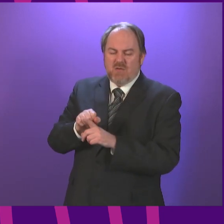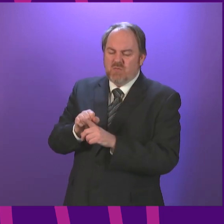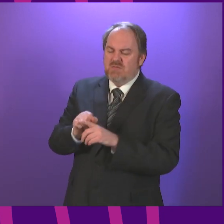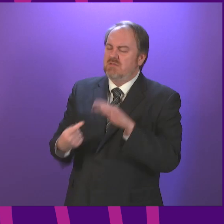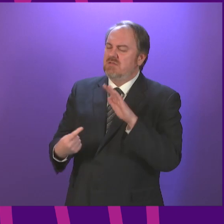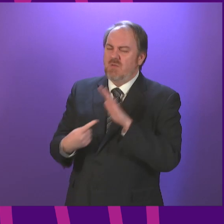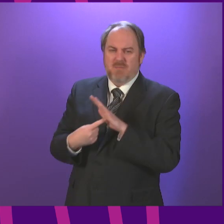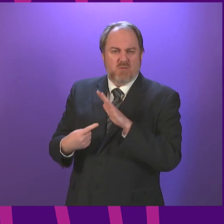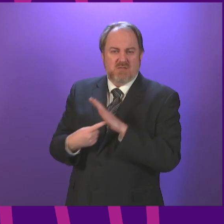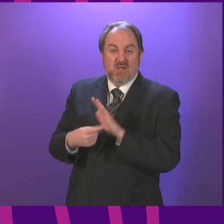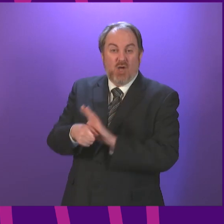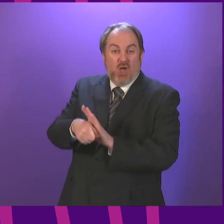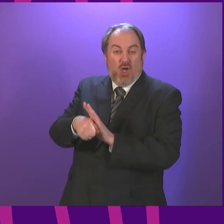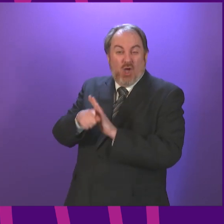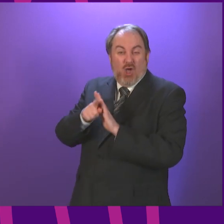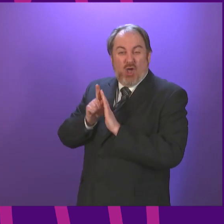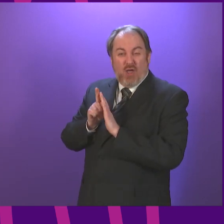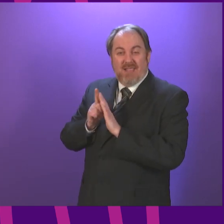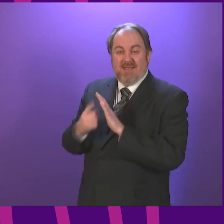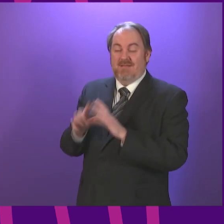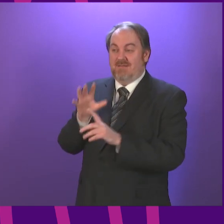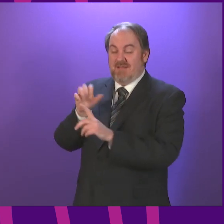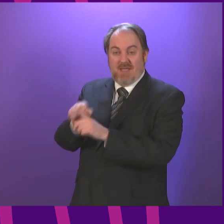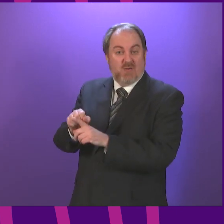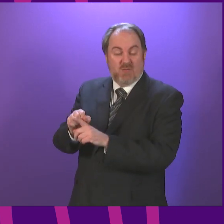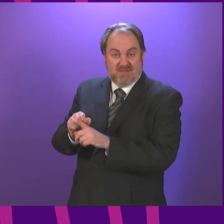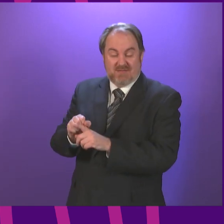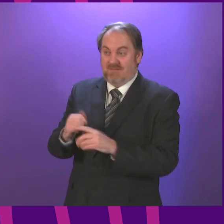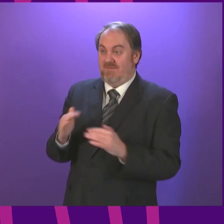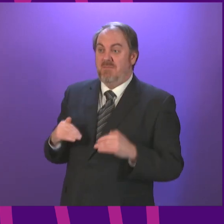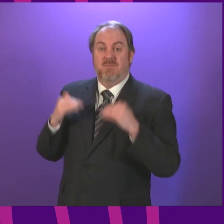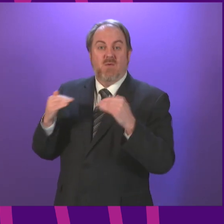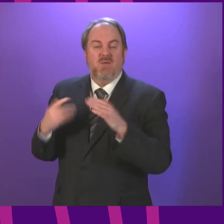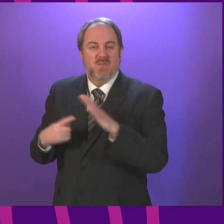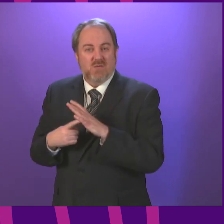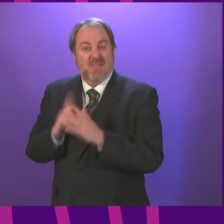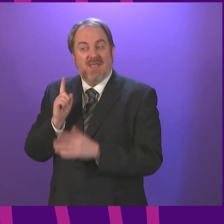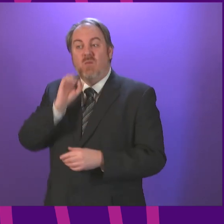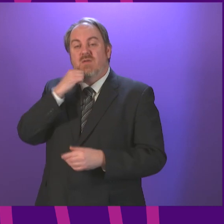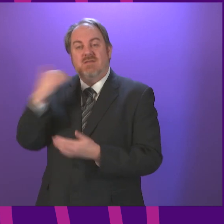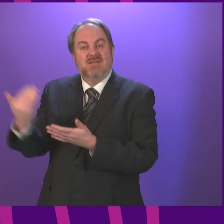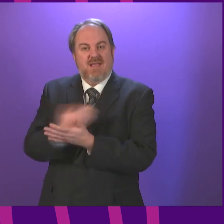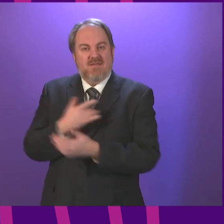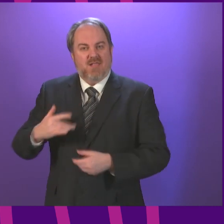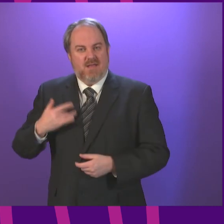and early diagnosis even more so. It is what saves lives, not just for cancer but for other